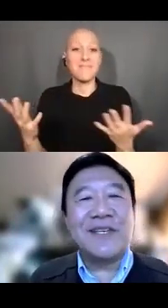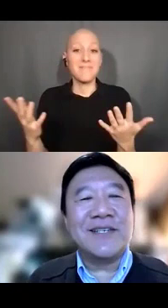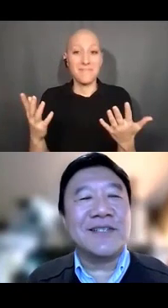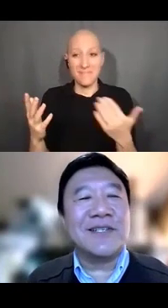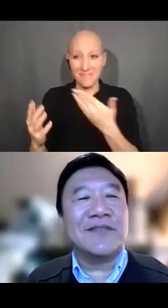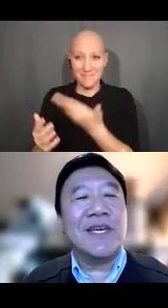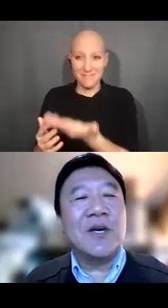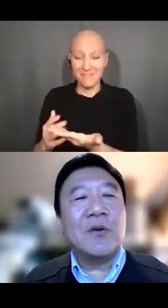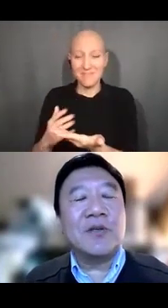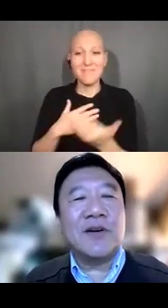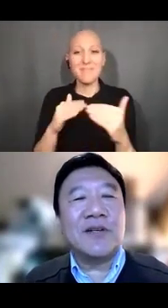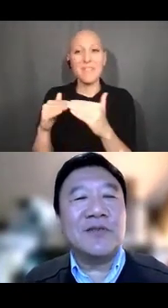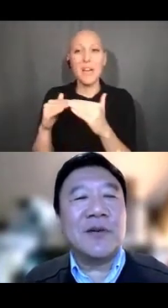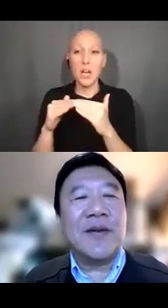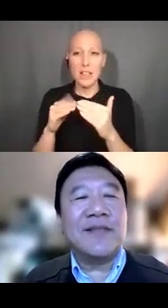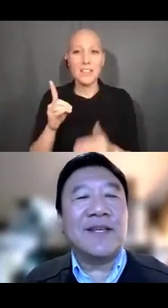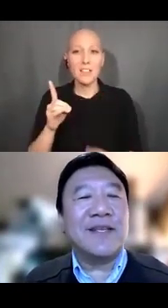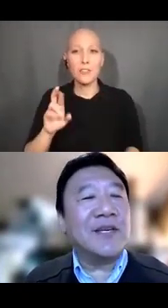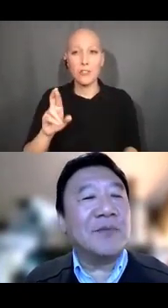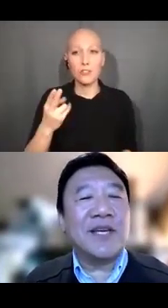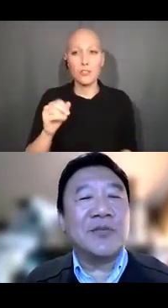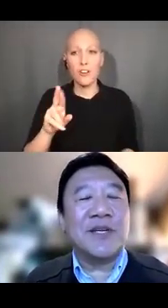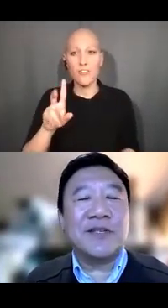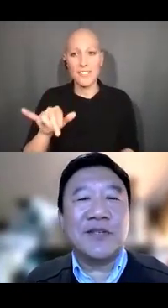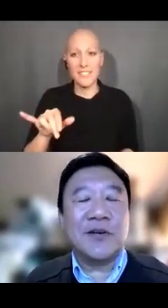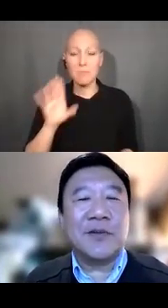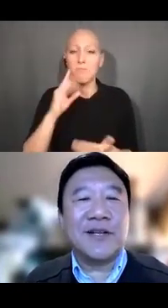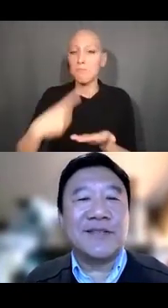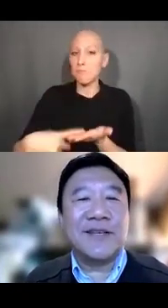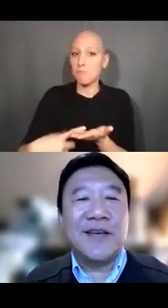Dr. Harvey will talk to you about the Data Management and Sharing Policy